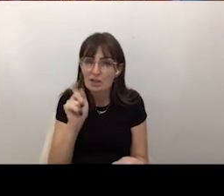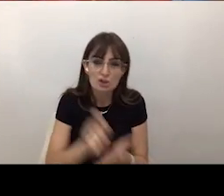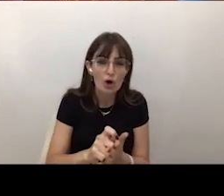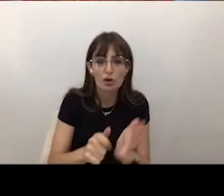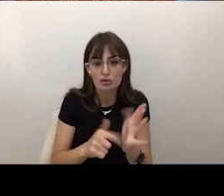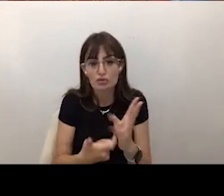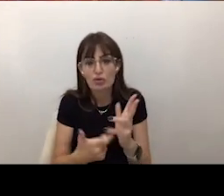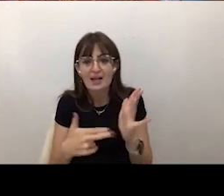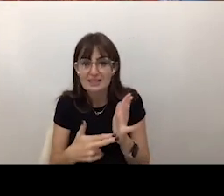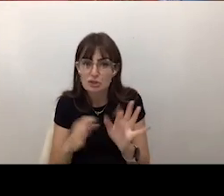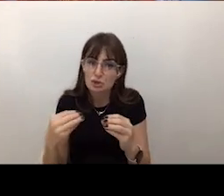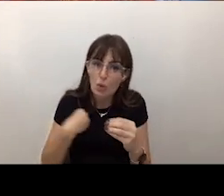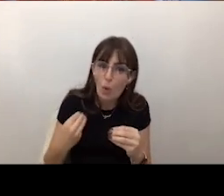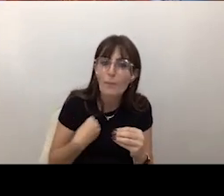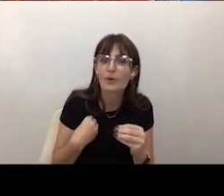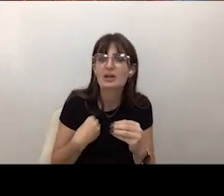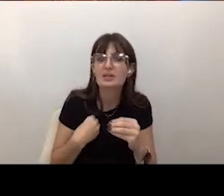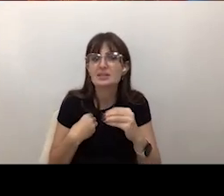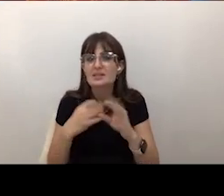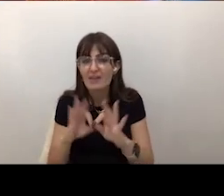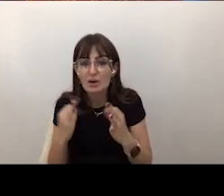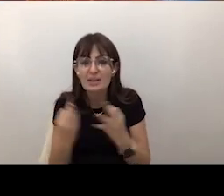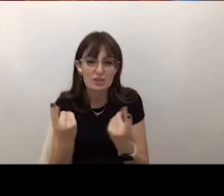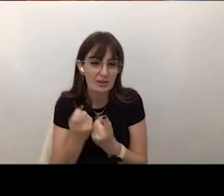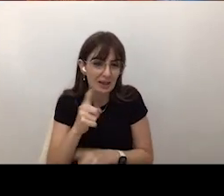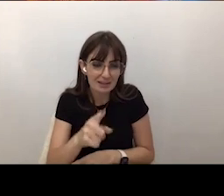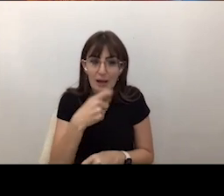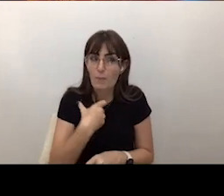corporates, knowing as much information as possible can help you do that.